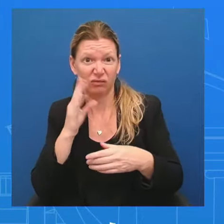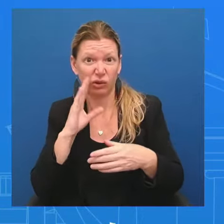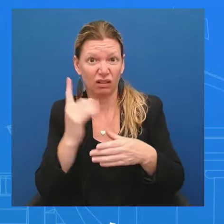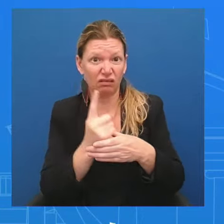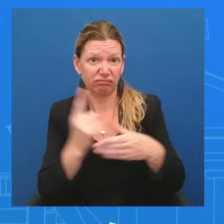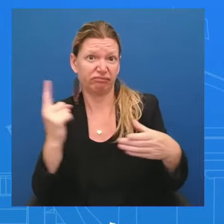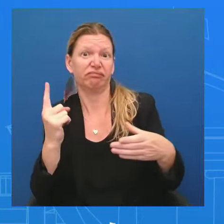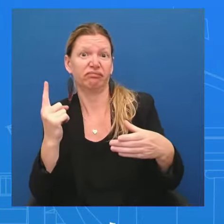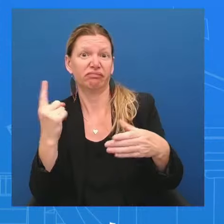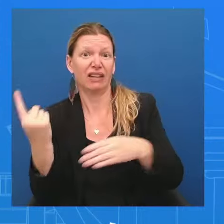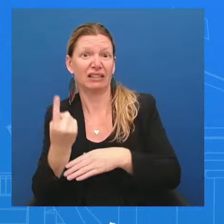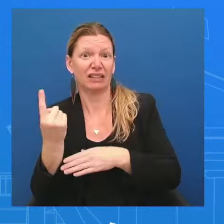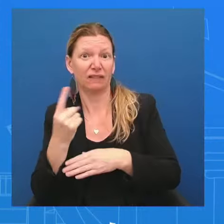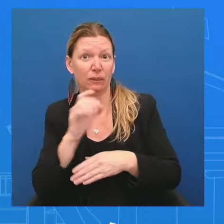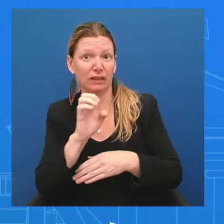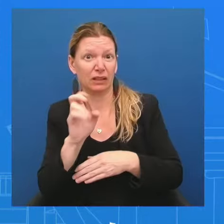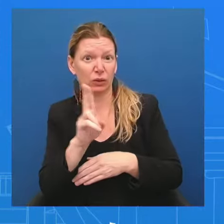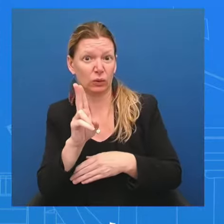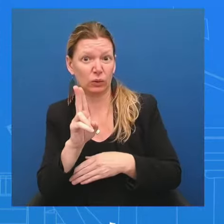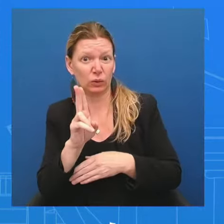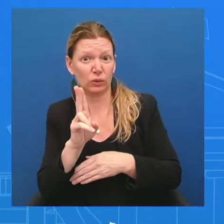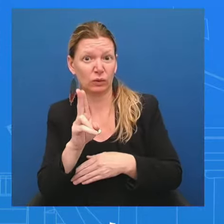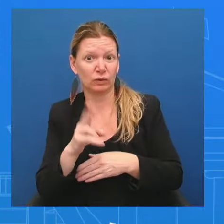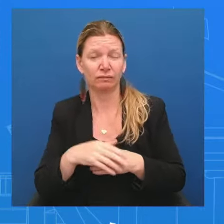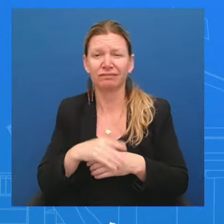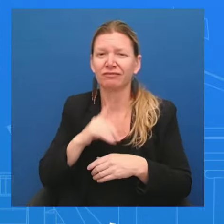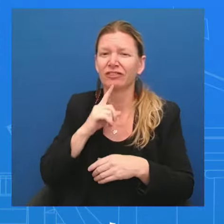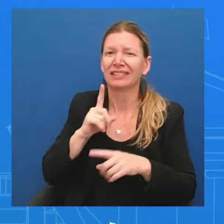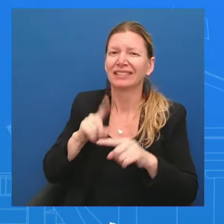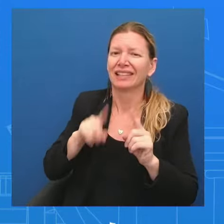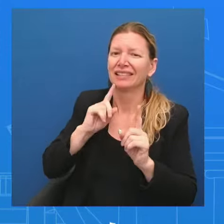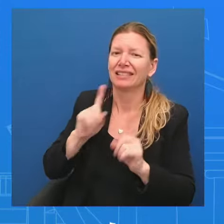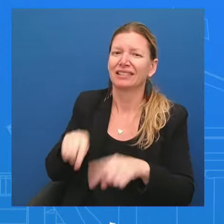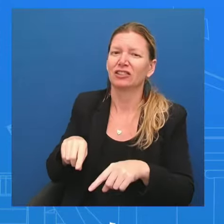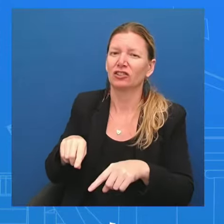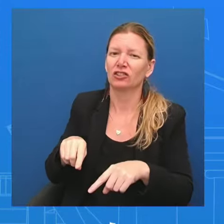We have no plans for those kinds of sanctions to put in place based on the ICJ ruling,